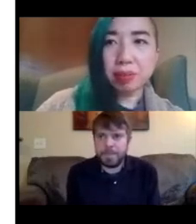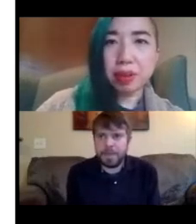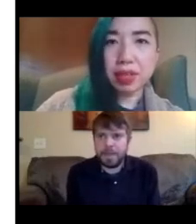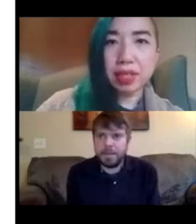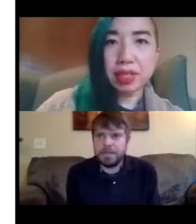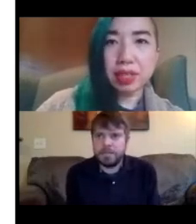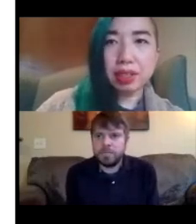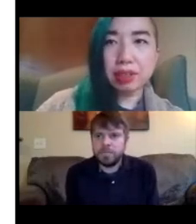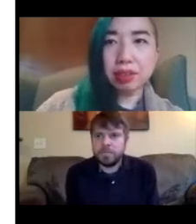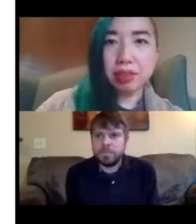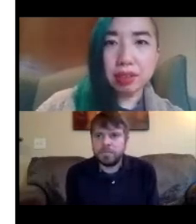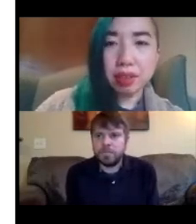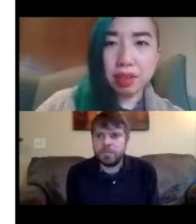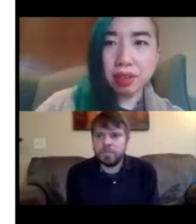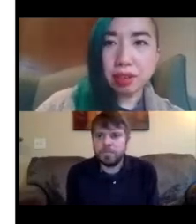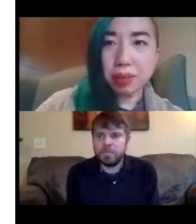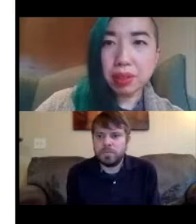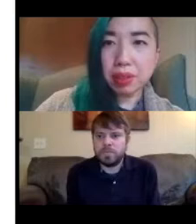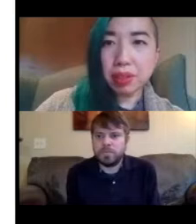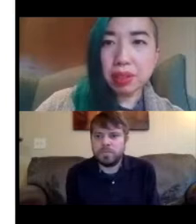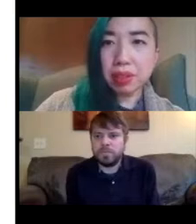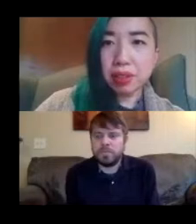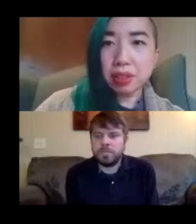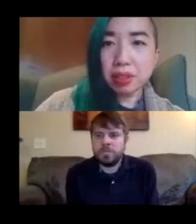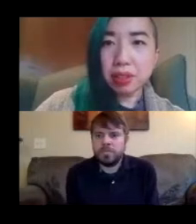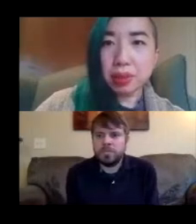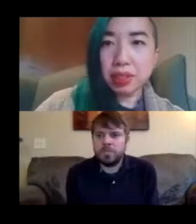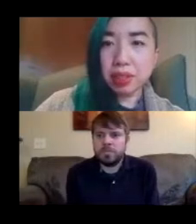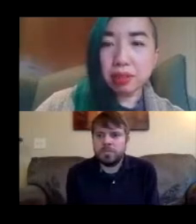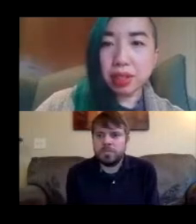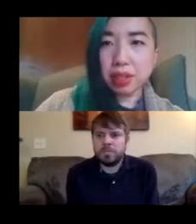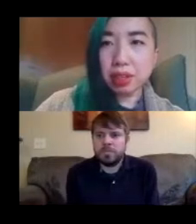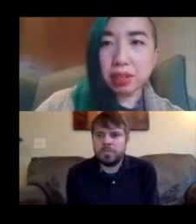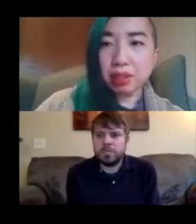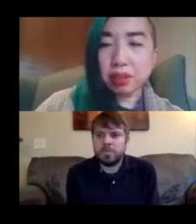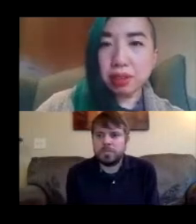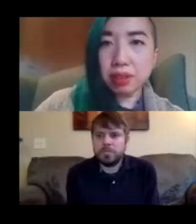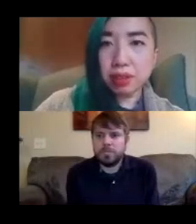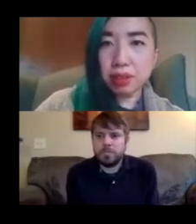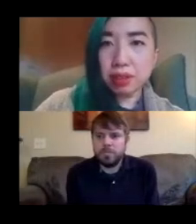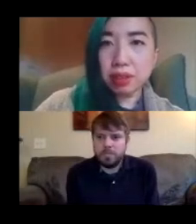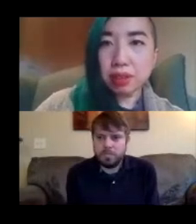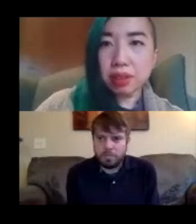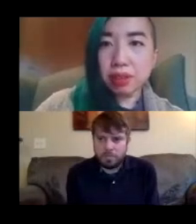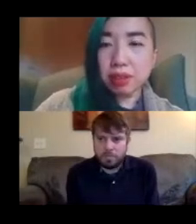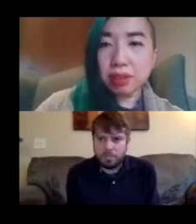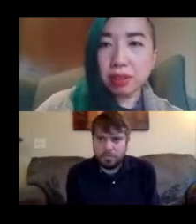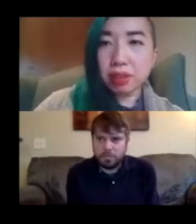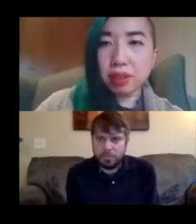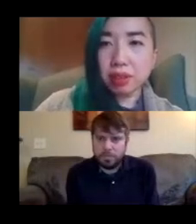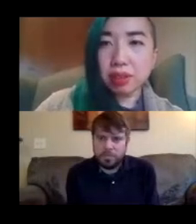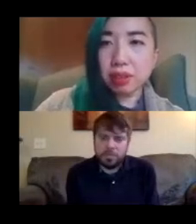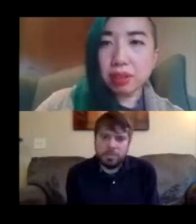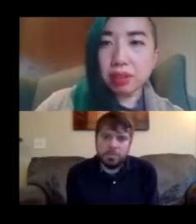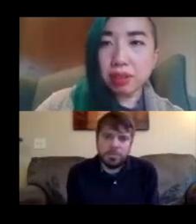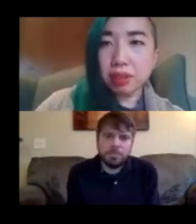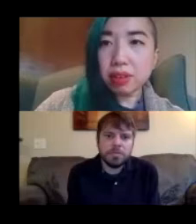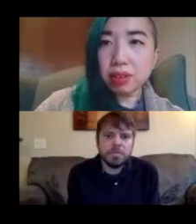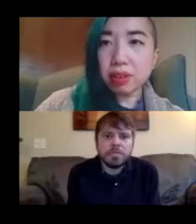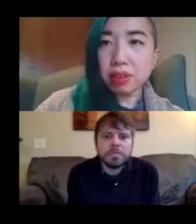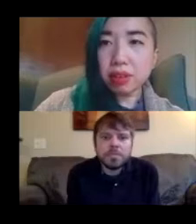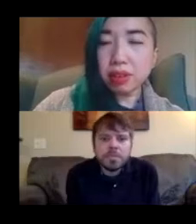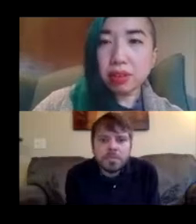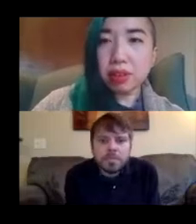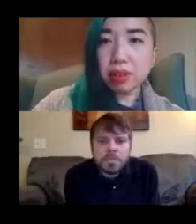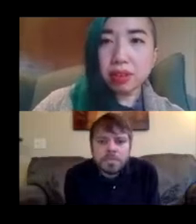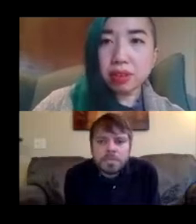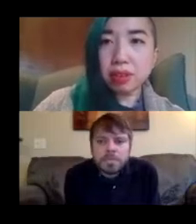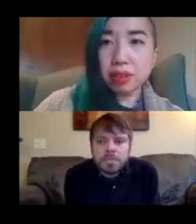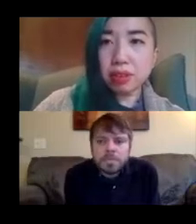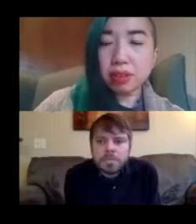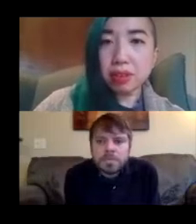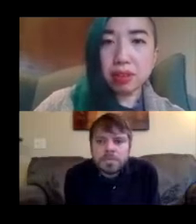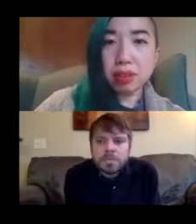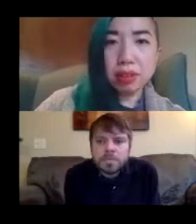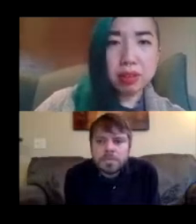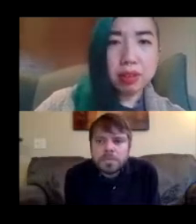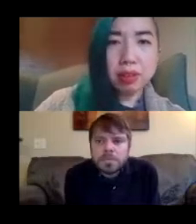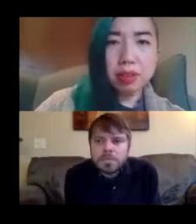Perfect, thank you. Let me see if I can...Can